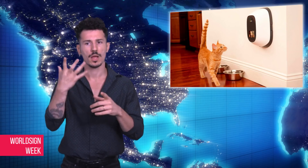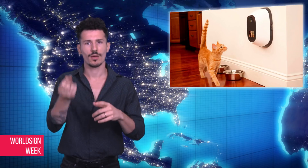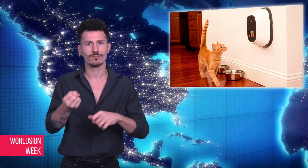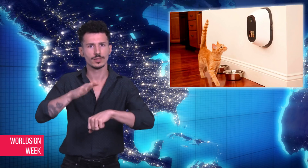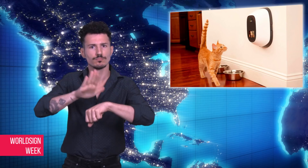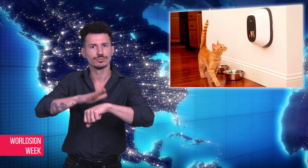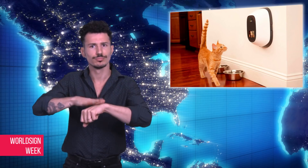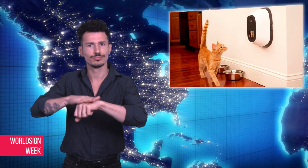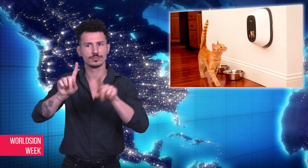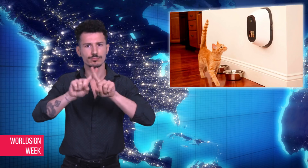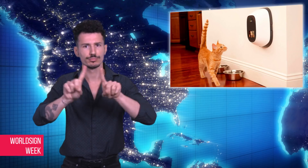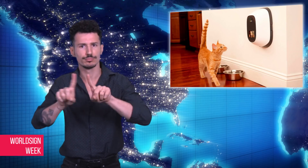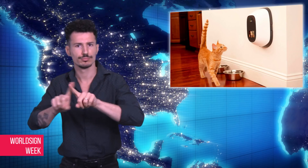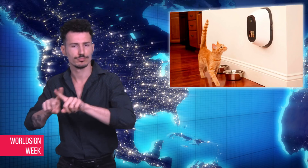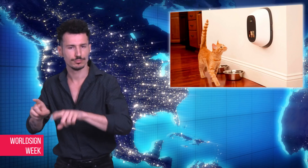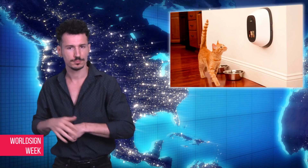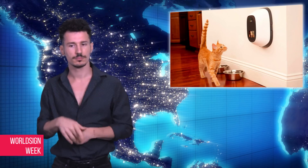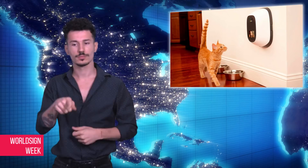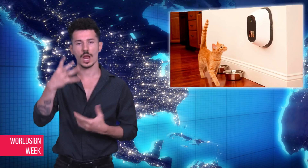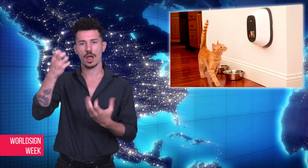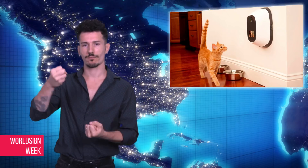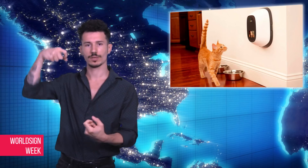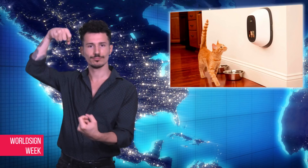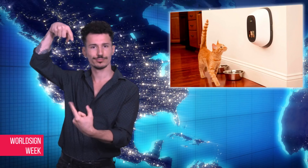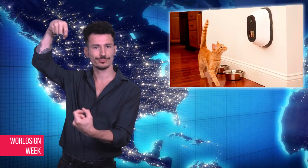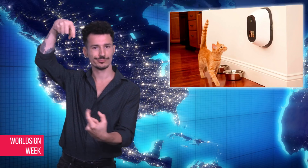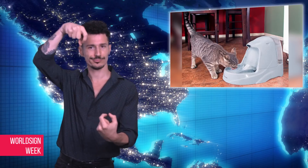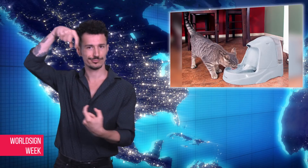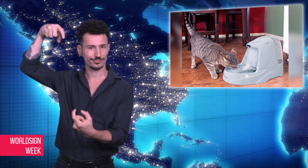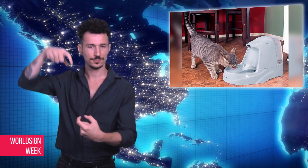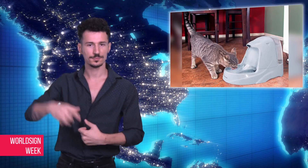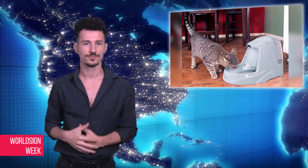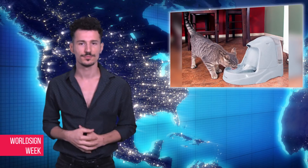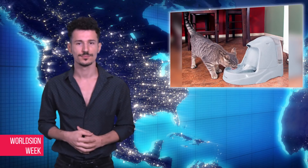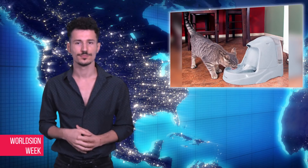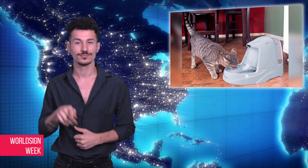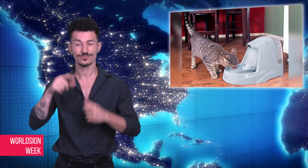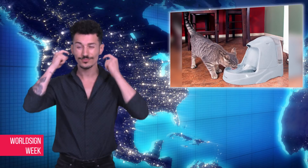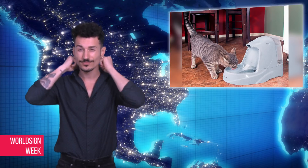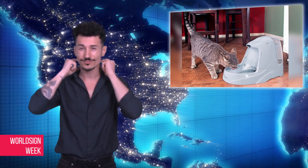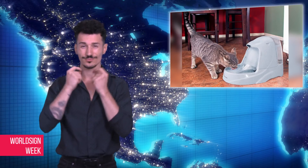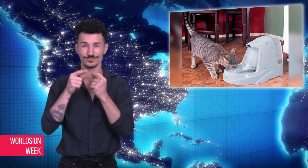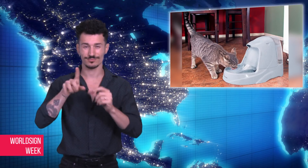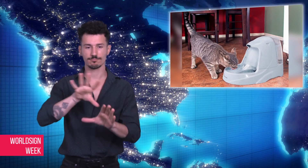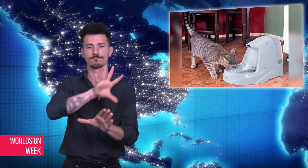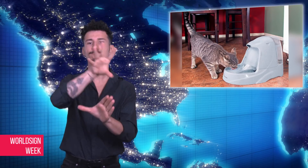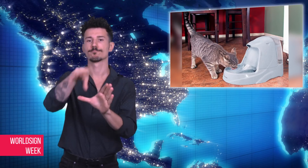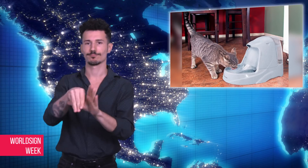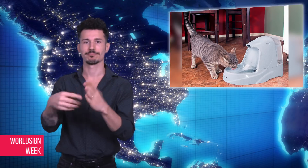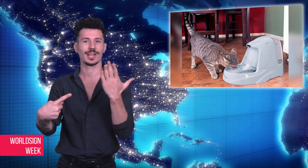device is the latest to appear in the $100 billion USD industry that is